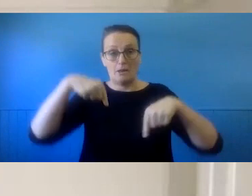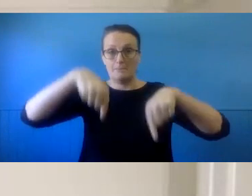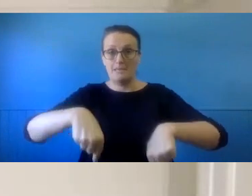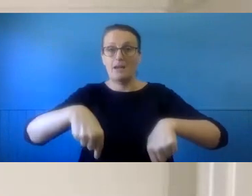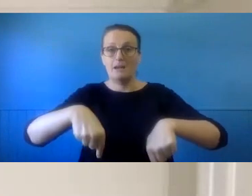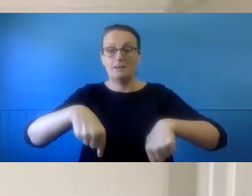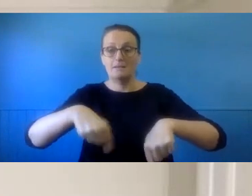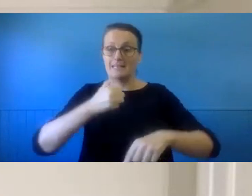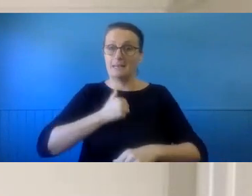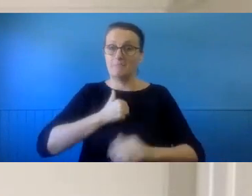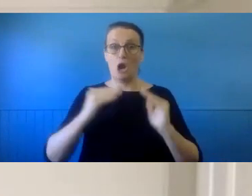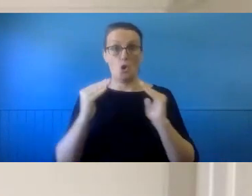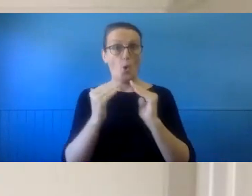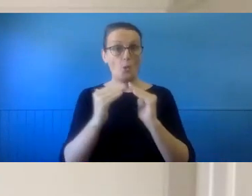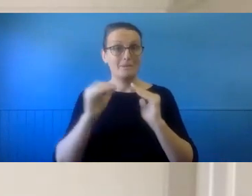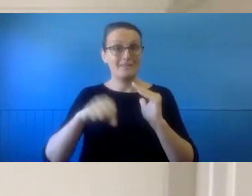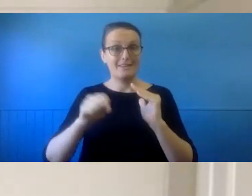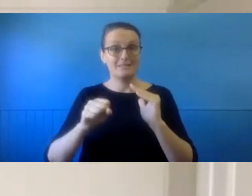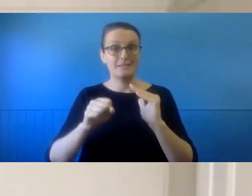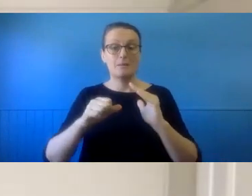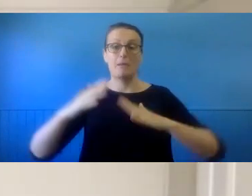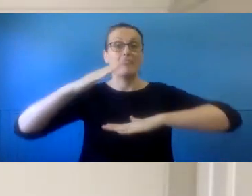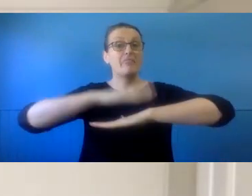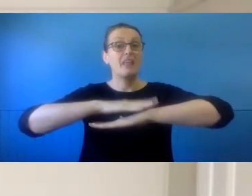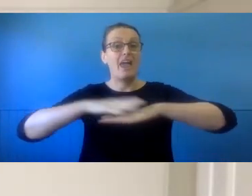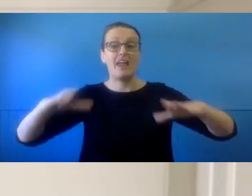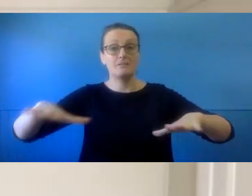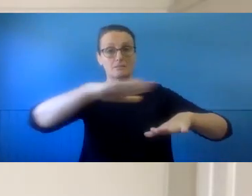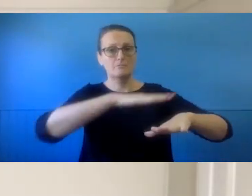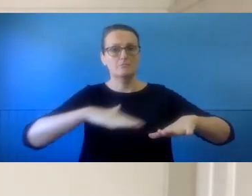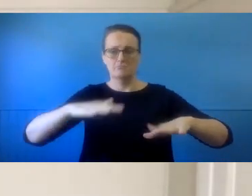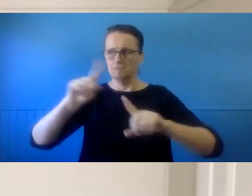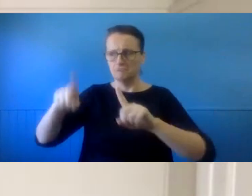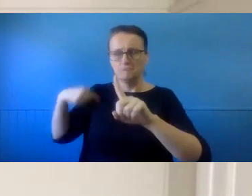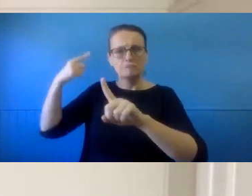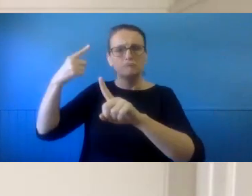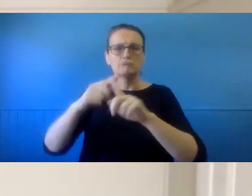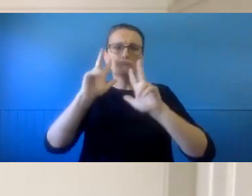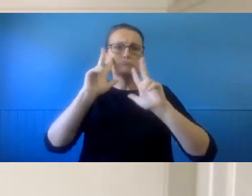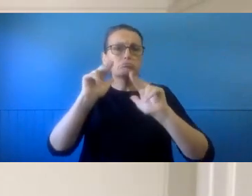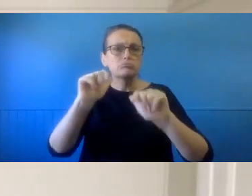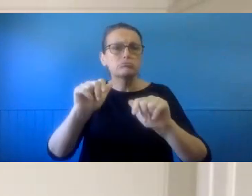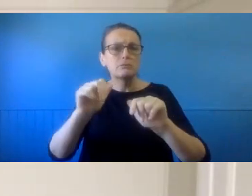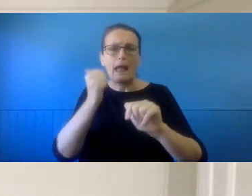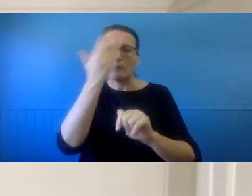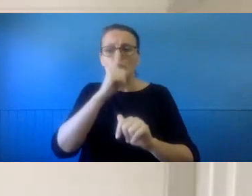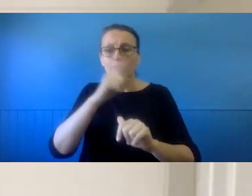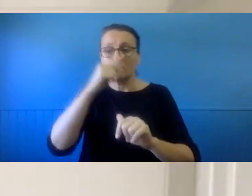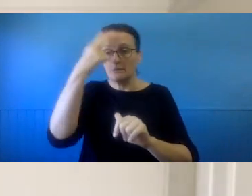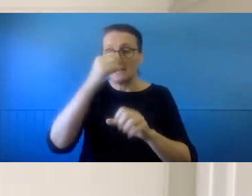in my home but in lands that have been continuously cared for by the Gunai, Kurnai people for time immemorial